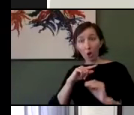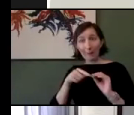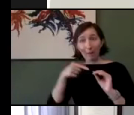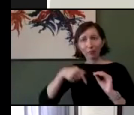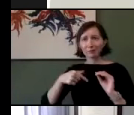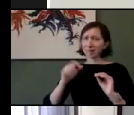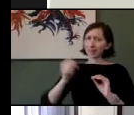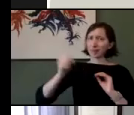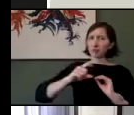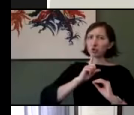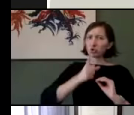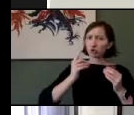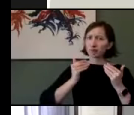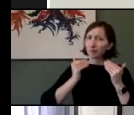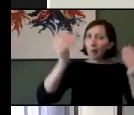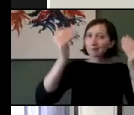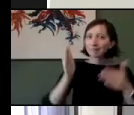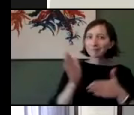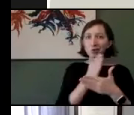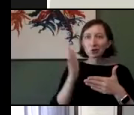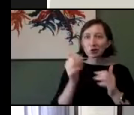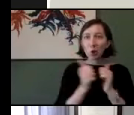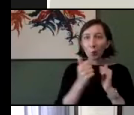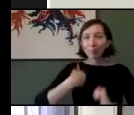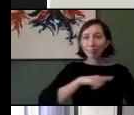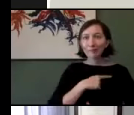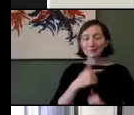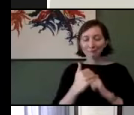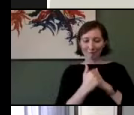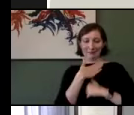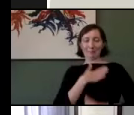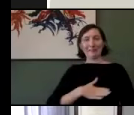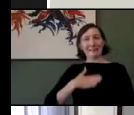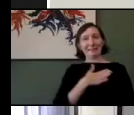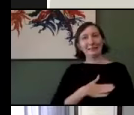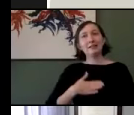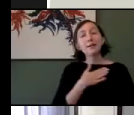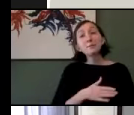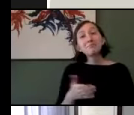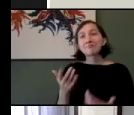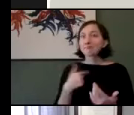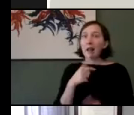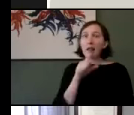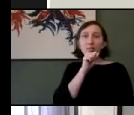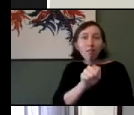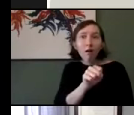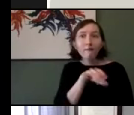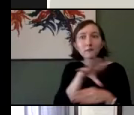We would love it if you share it with us. I love being a part of this community,